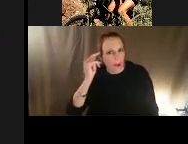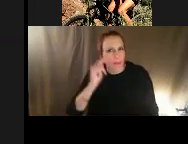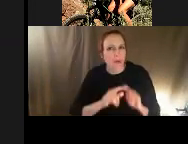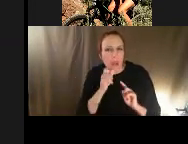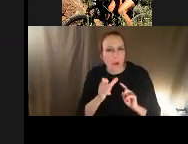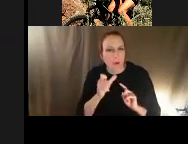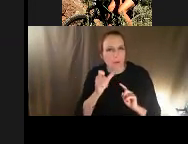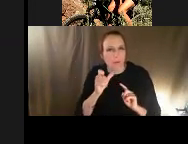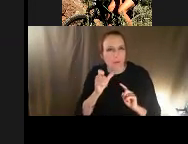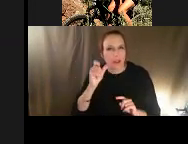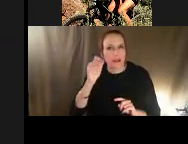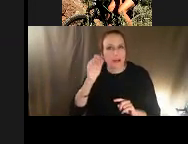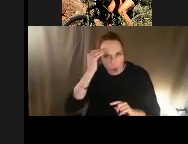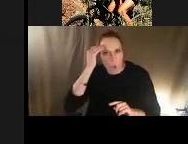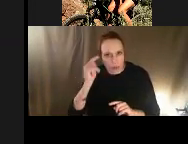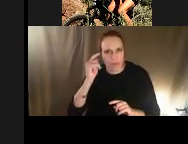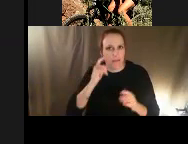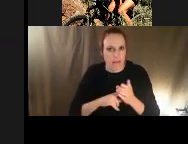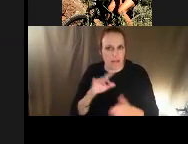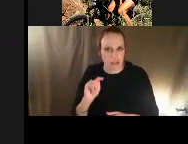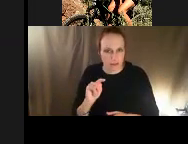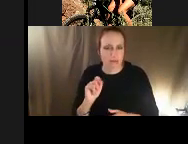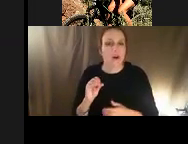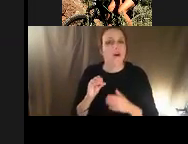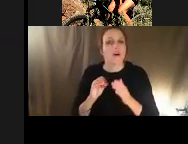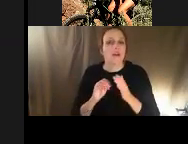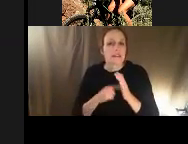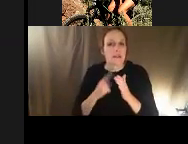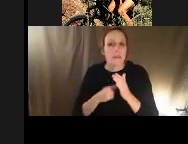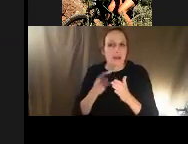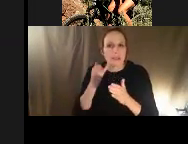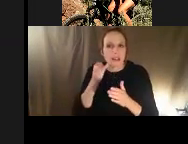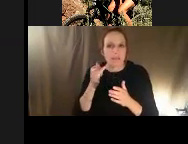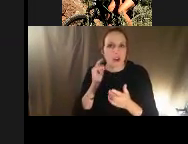sometimes it's often hard to do that when you're just working with an individual in front of you.